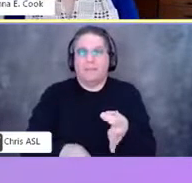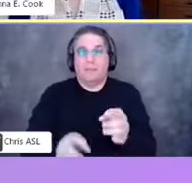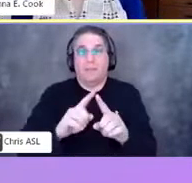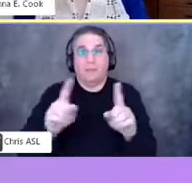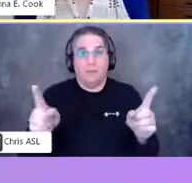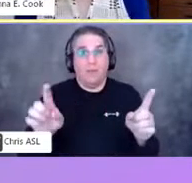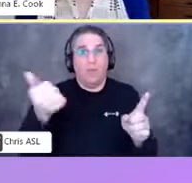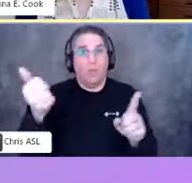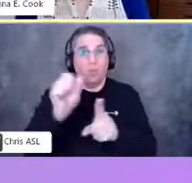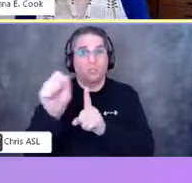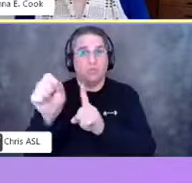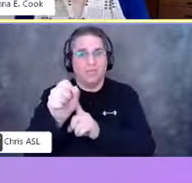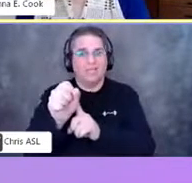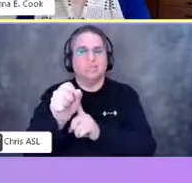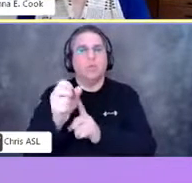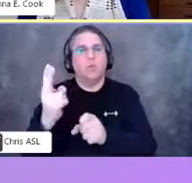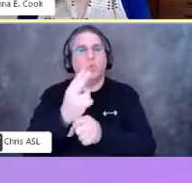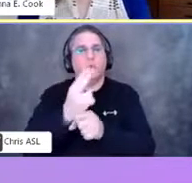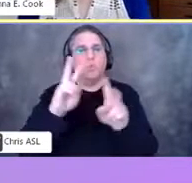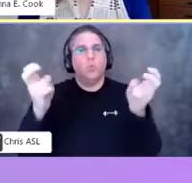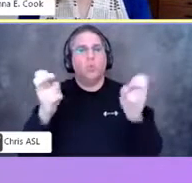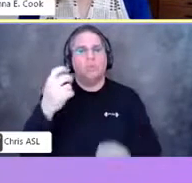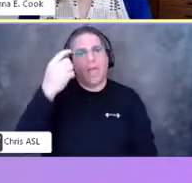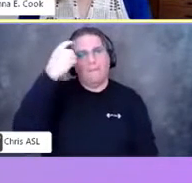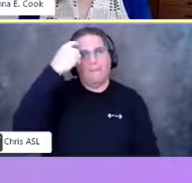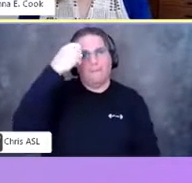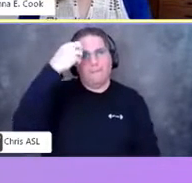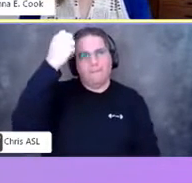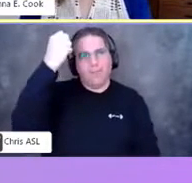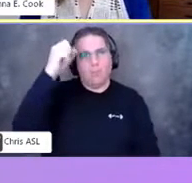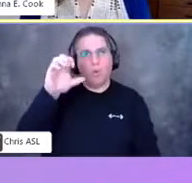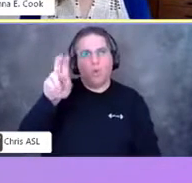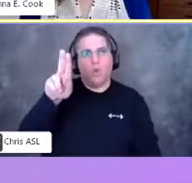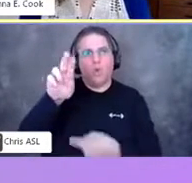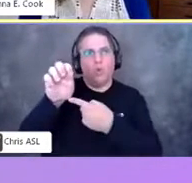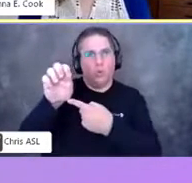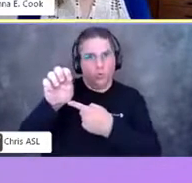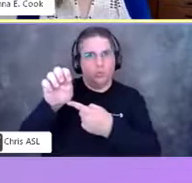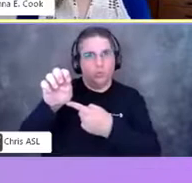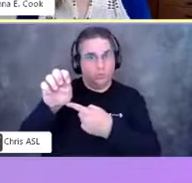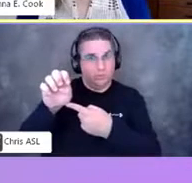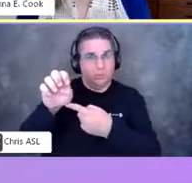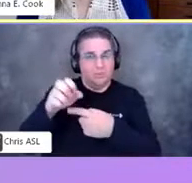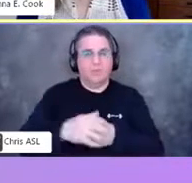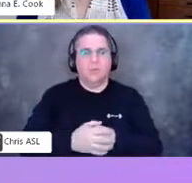helpful to have memory cues we need to ask what can technology learn from how people